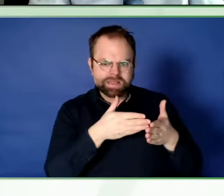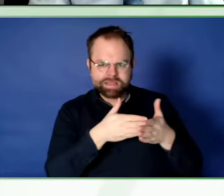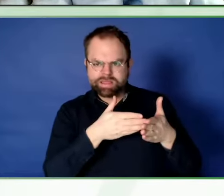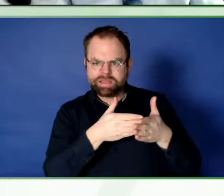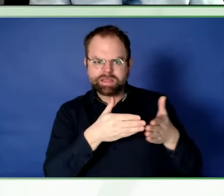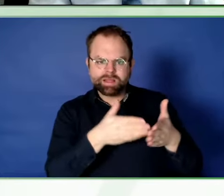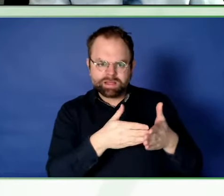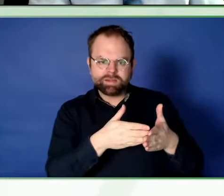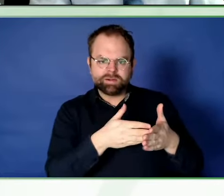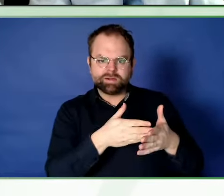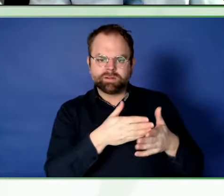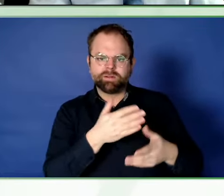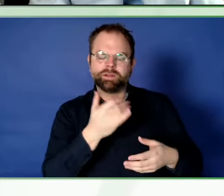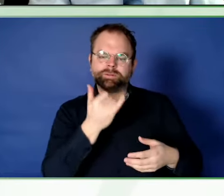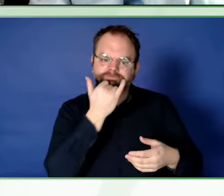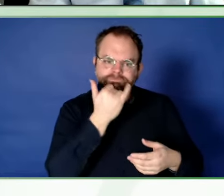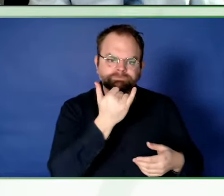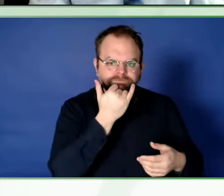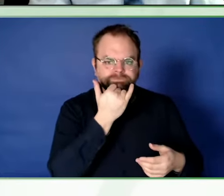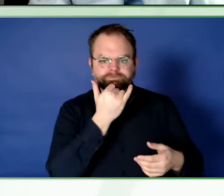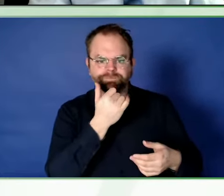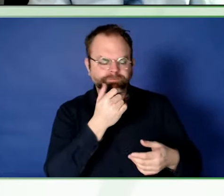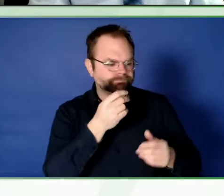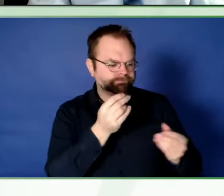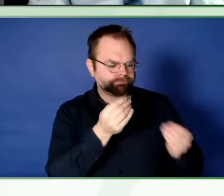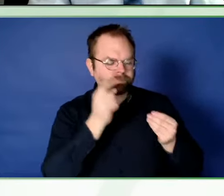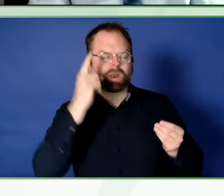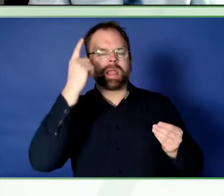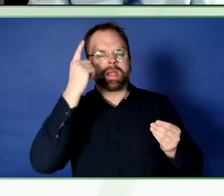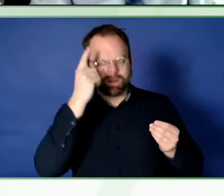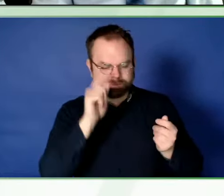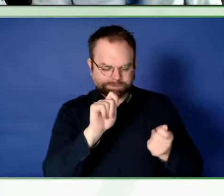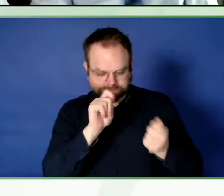have a lot of economical problems.